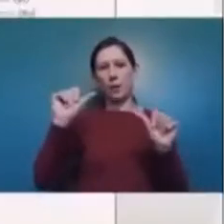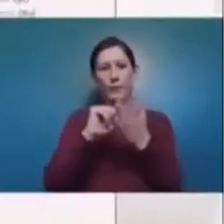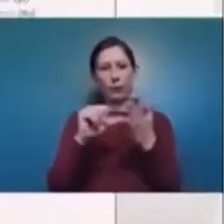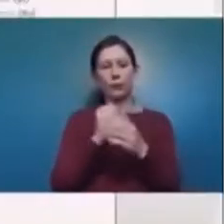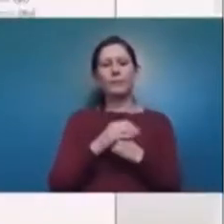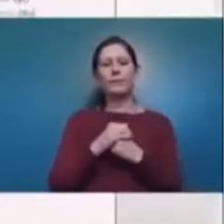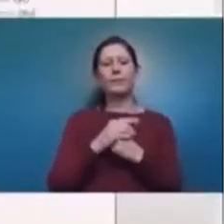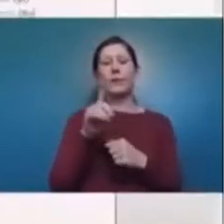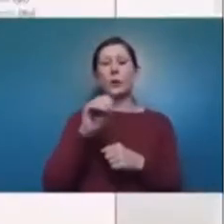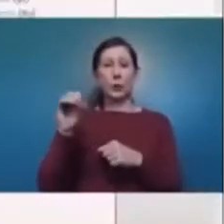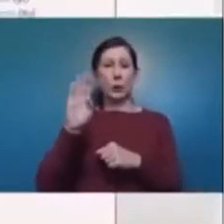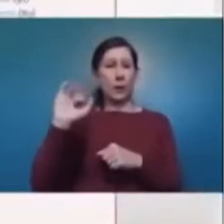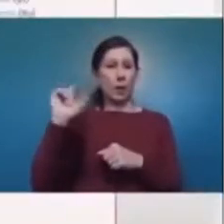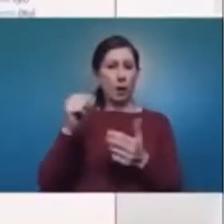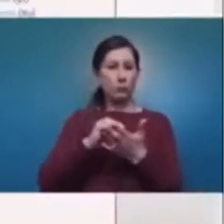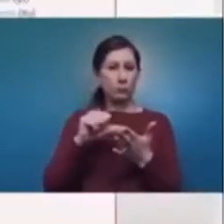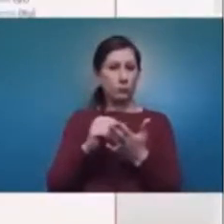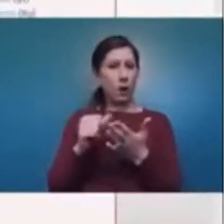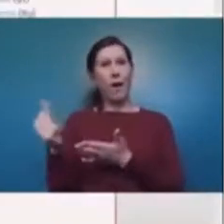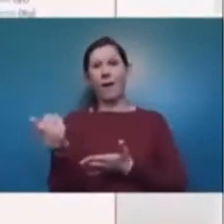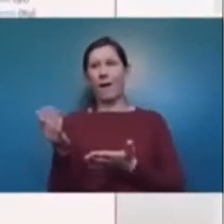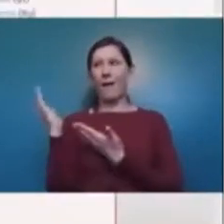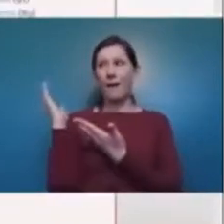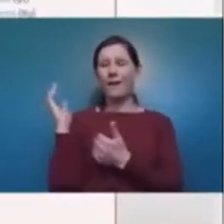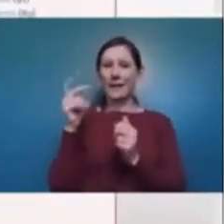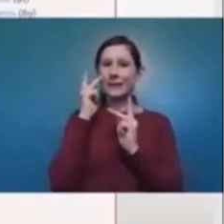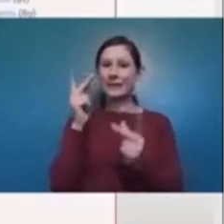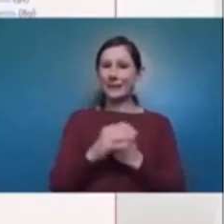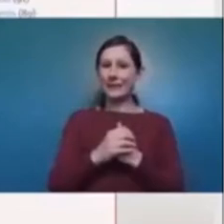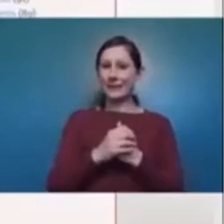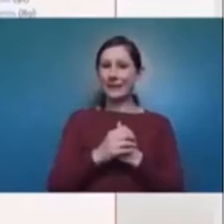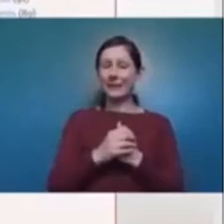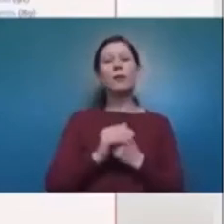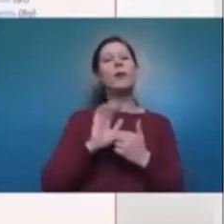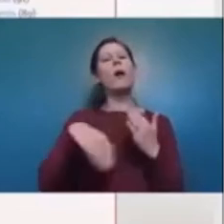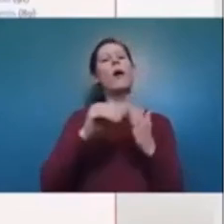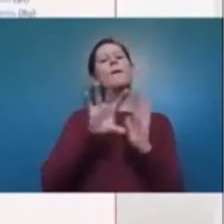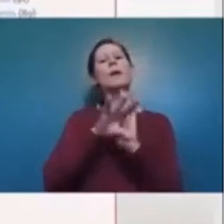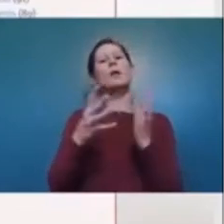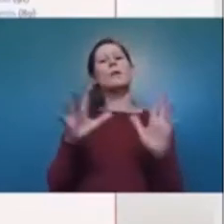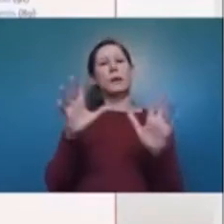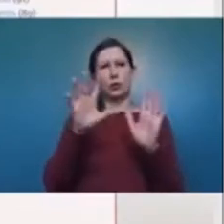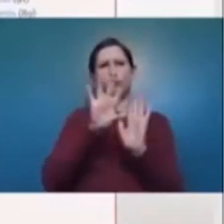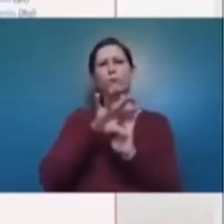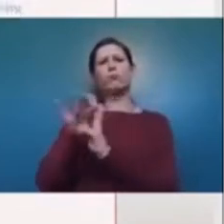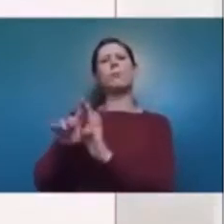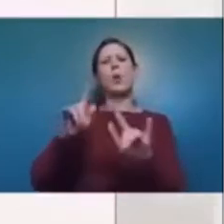So here's the Zoo's blog page. It contains all of the videos that have been shot while we're in quarantine.